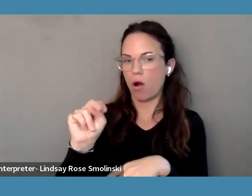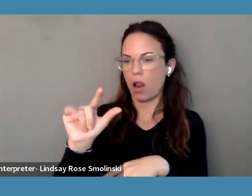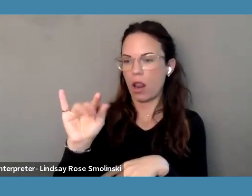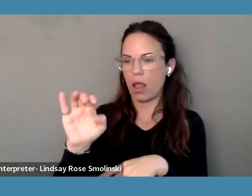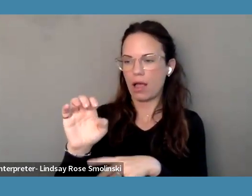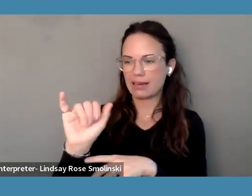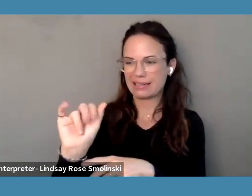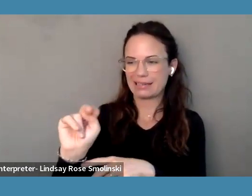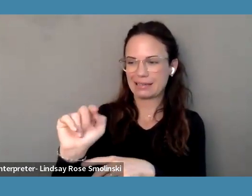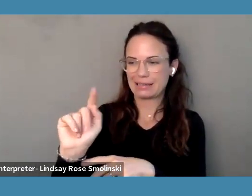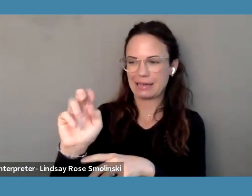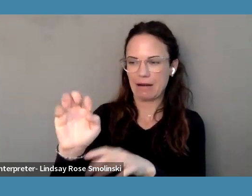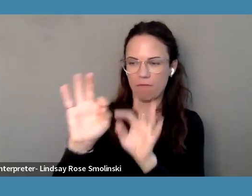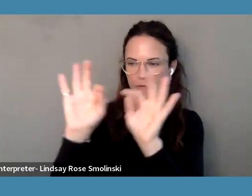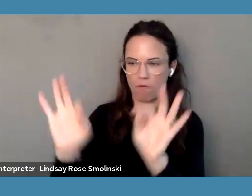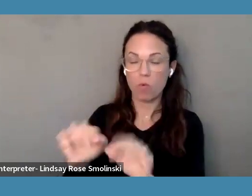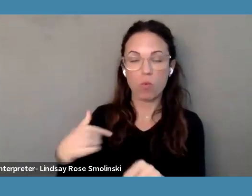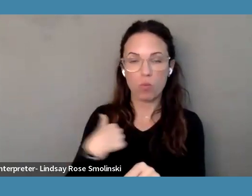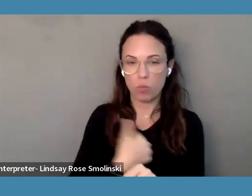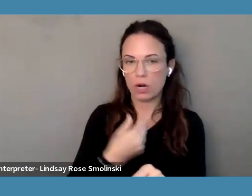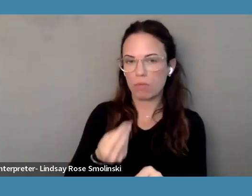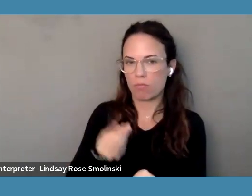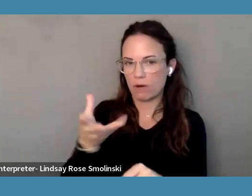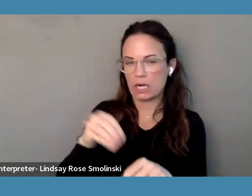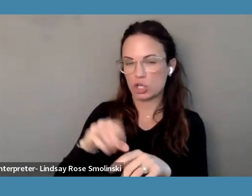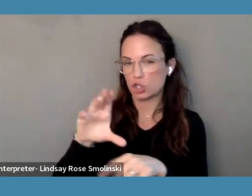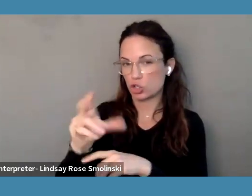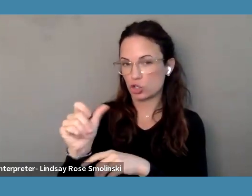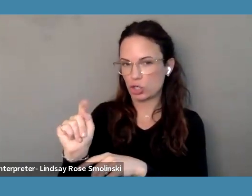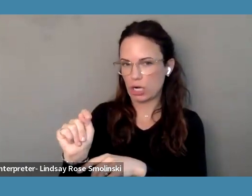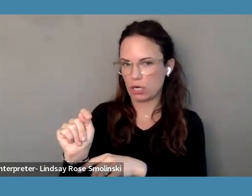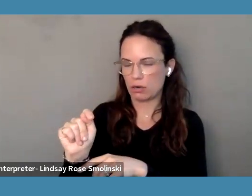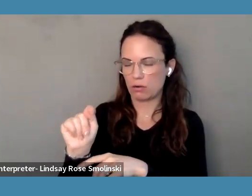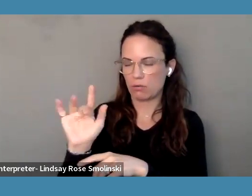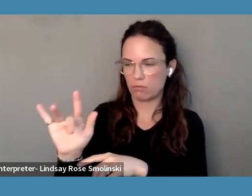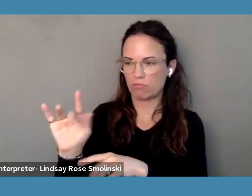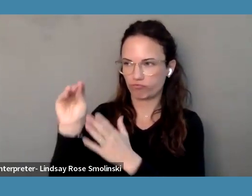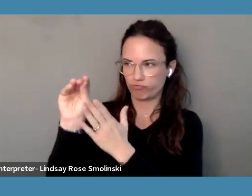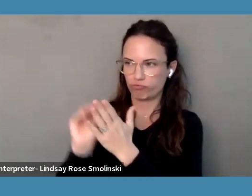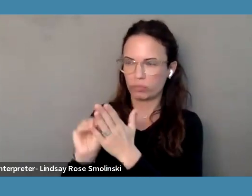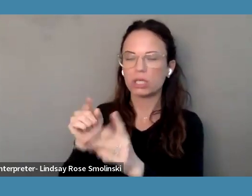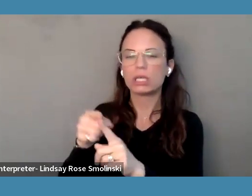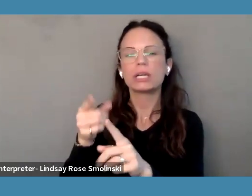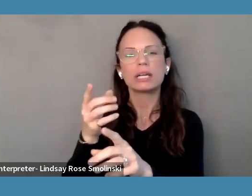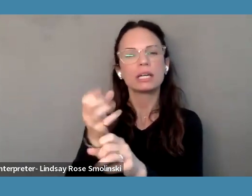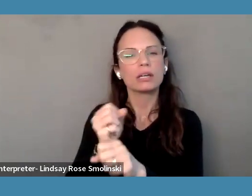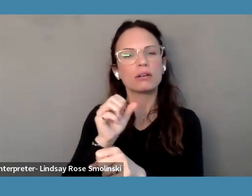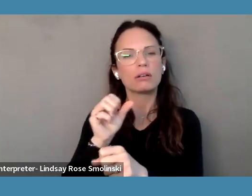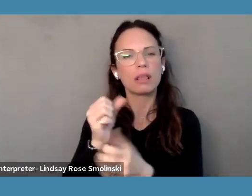that we've provided in the webinar chat so that you are able to get the assistance that you need.